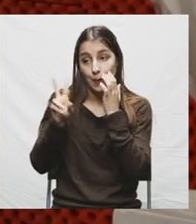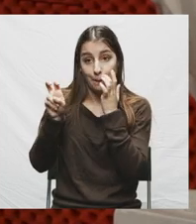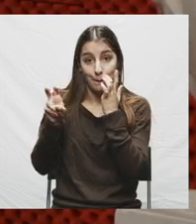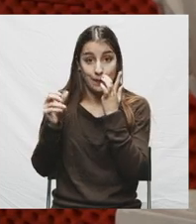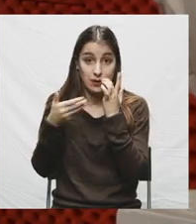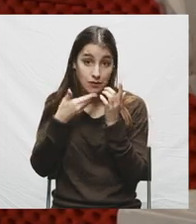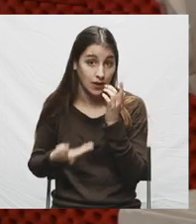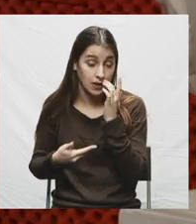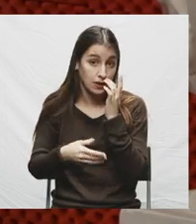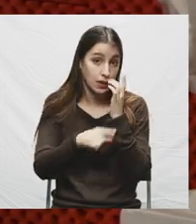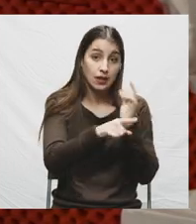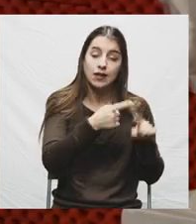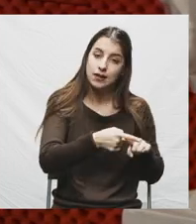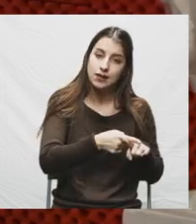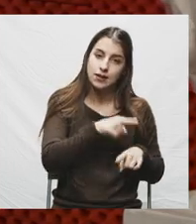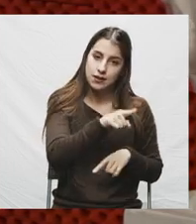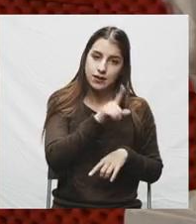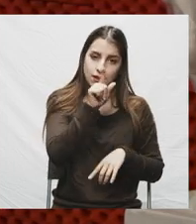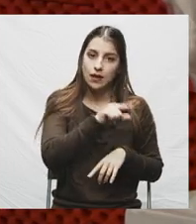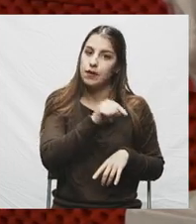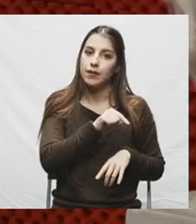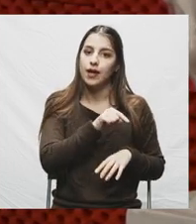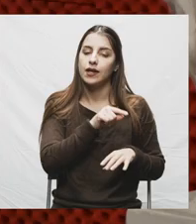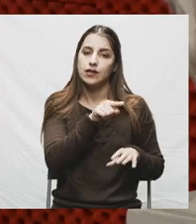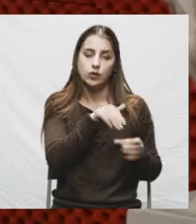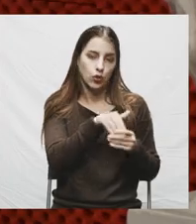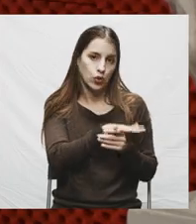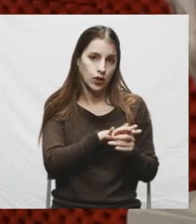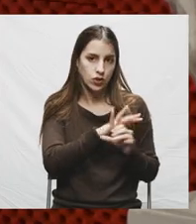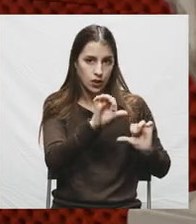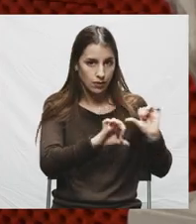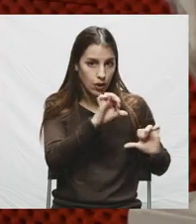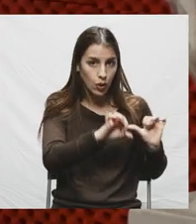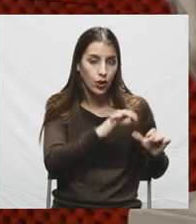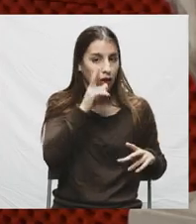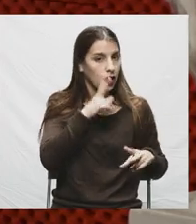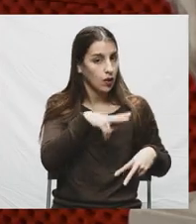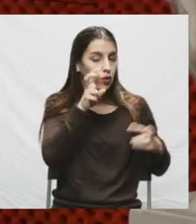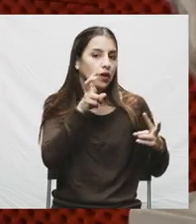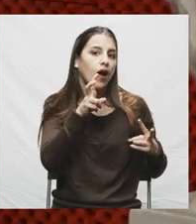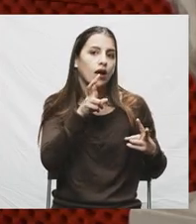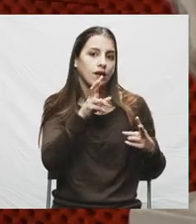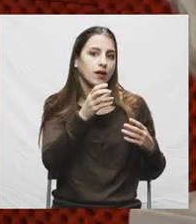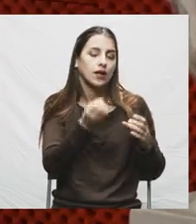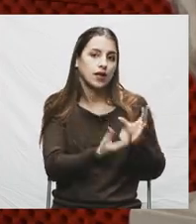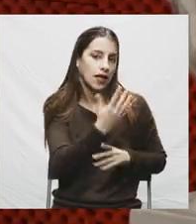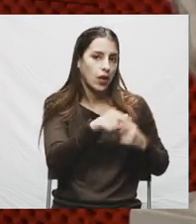Yes. And are you interested in that context of continuous lab, about finding and recreating new situations?